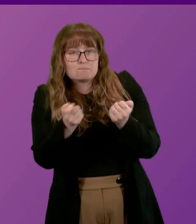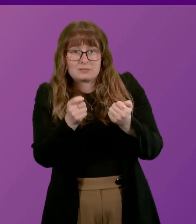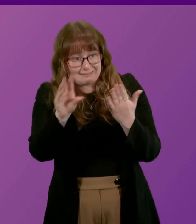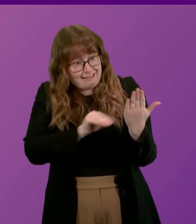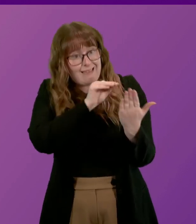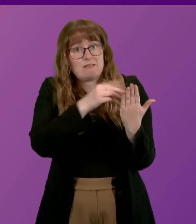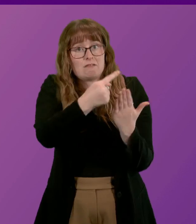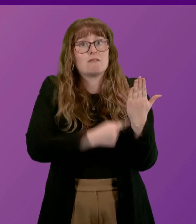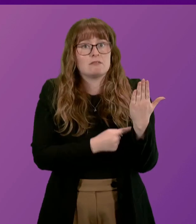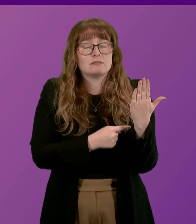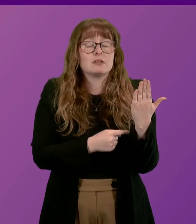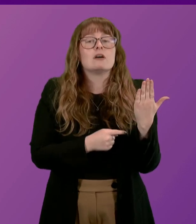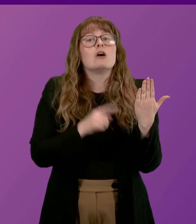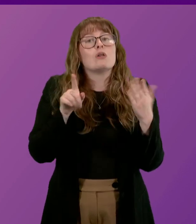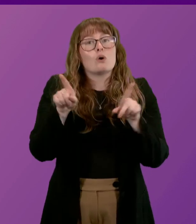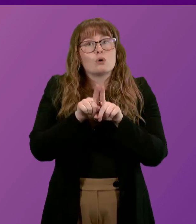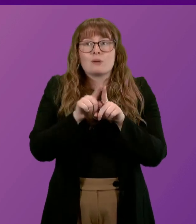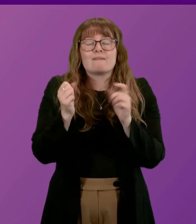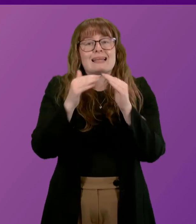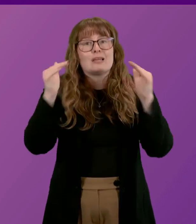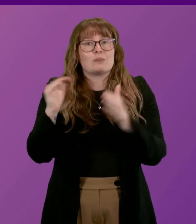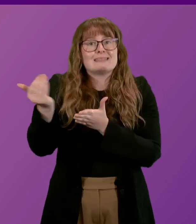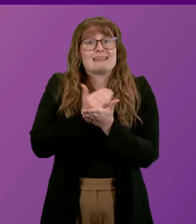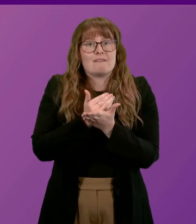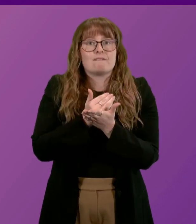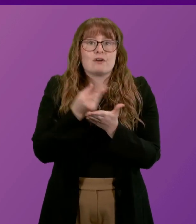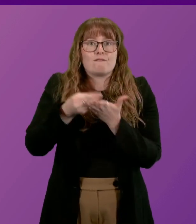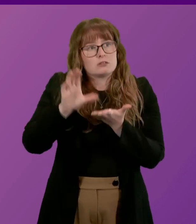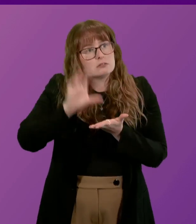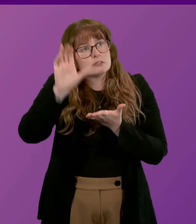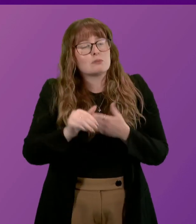This year, the delivering equally safe fund will provide £21.6 million